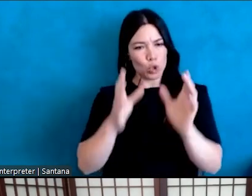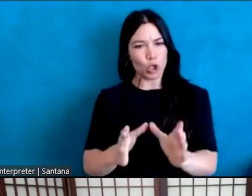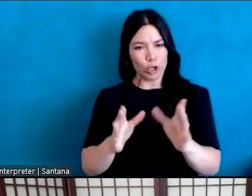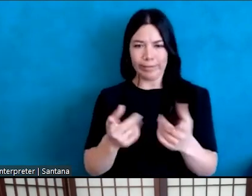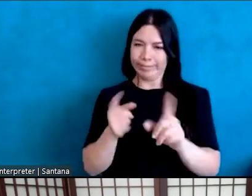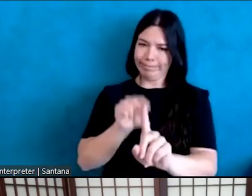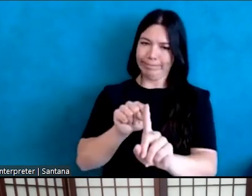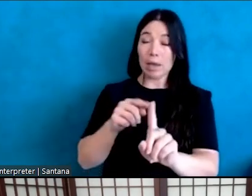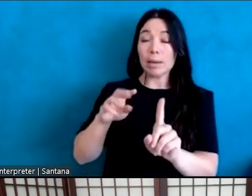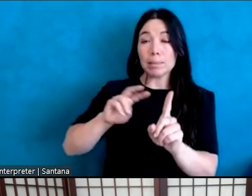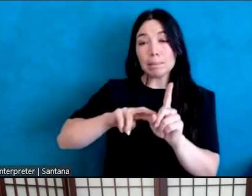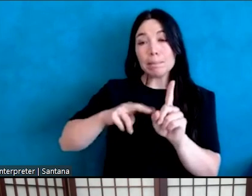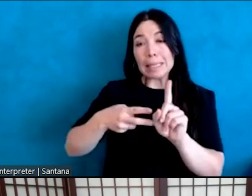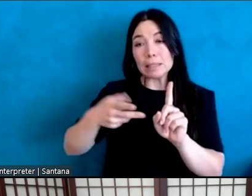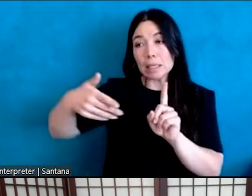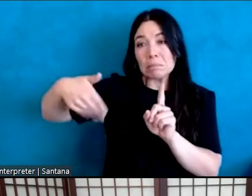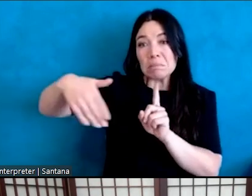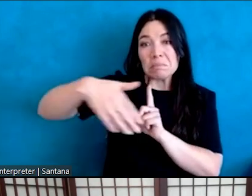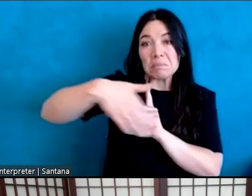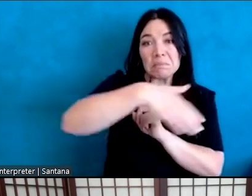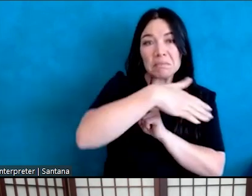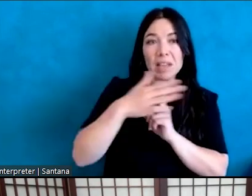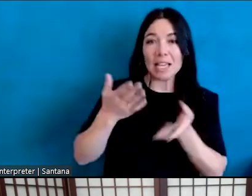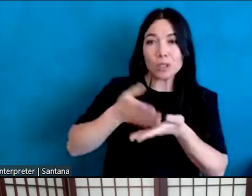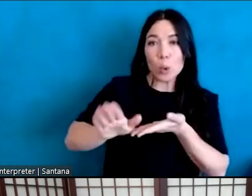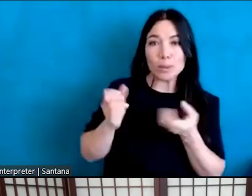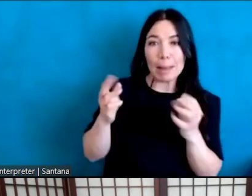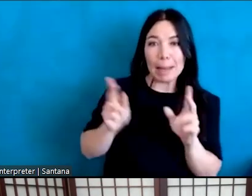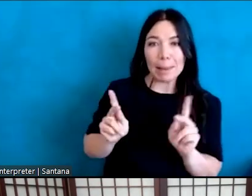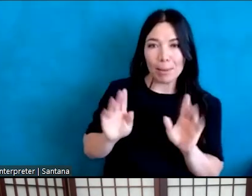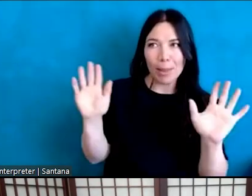the majority of people who are who are arguably engaged in meaningful language learning and use.